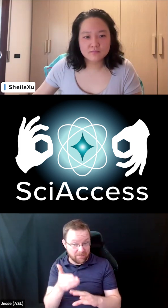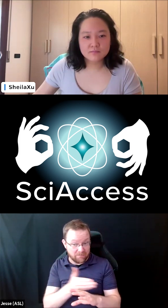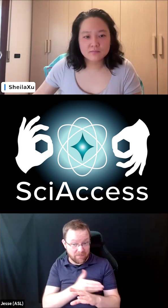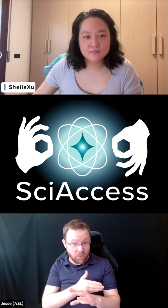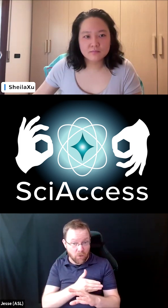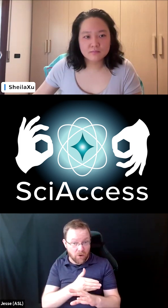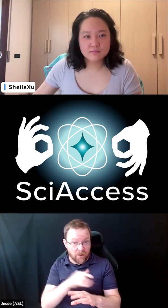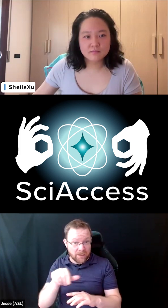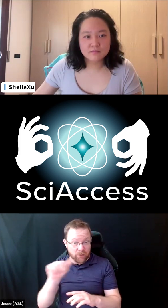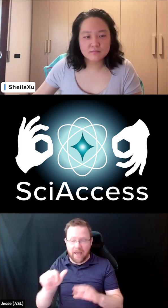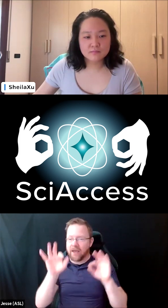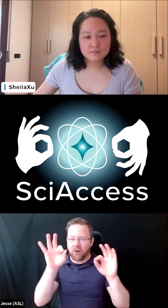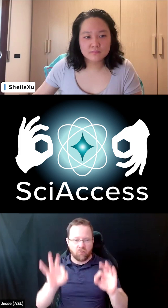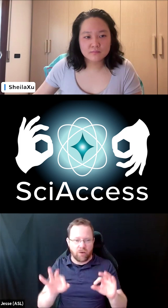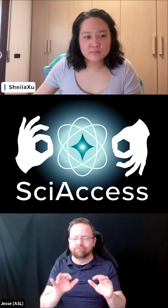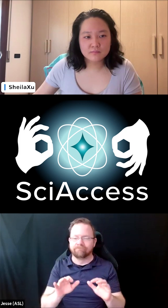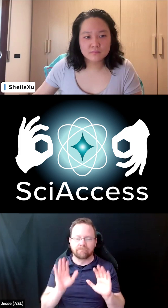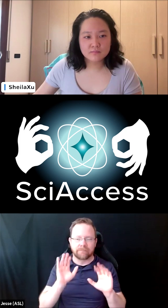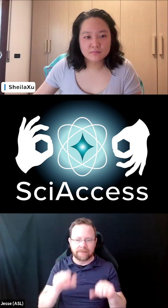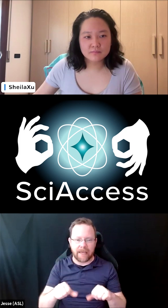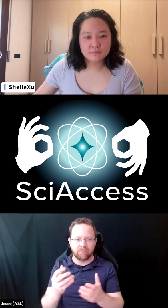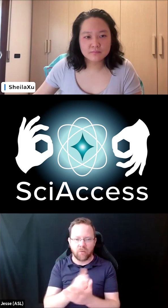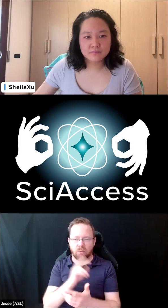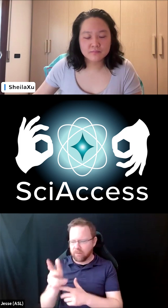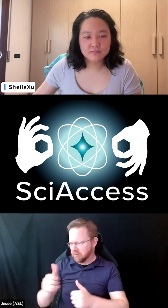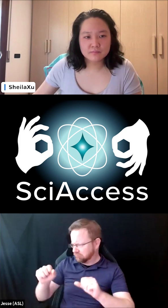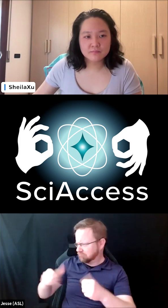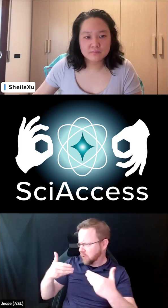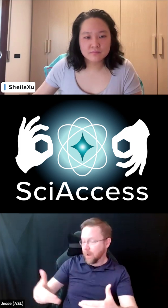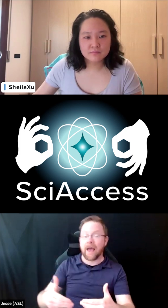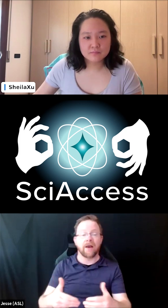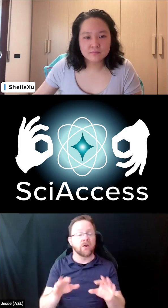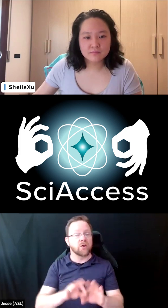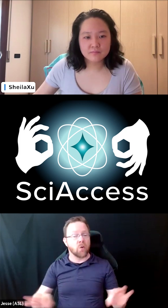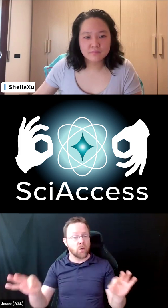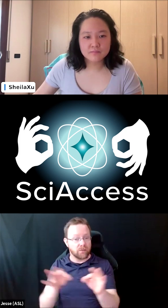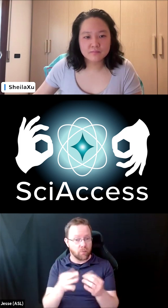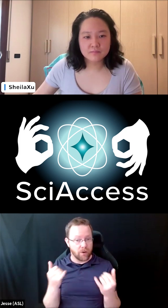I think the key thing here is we are talking about not just